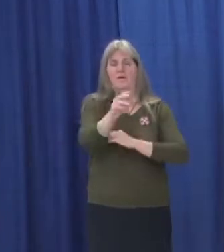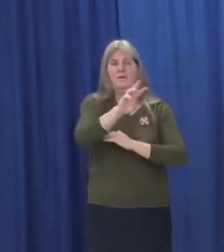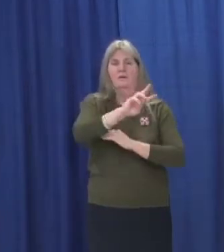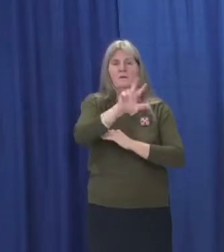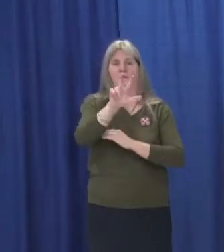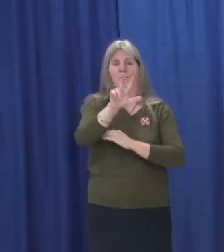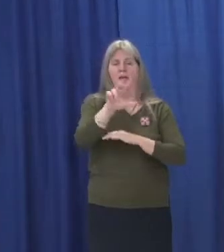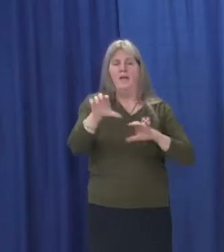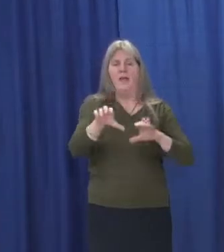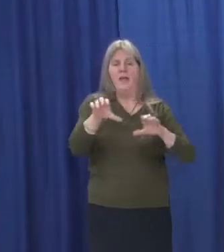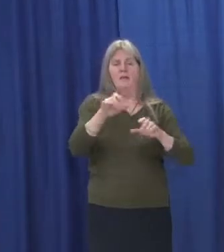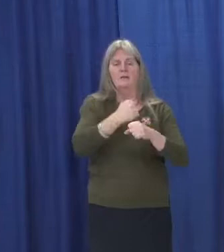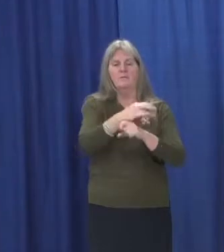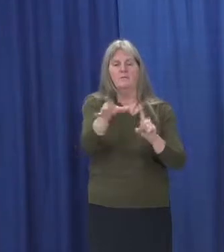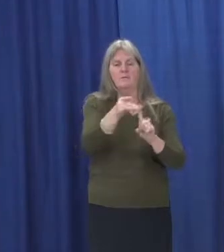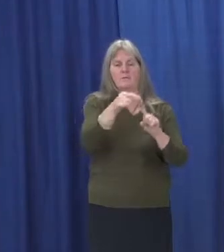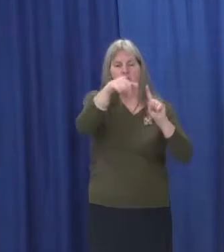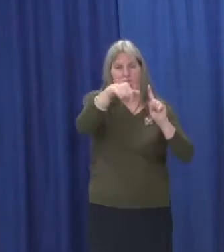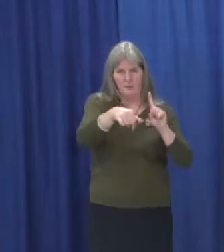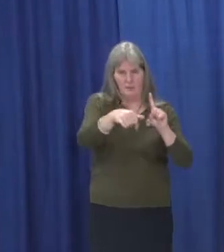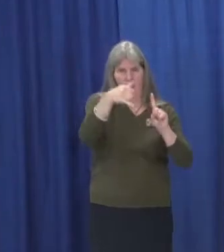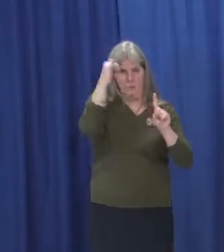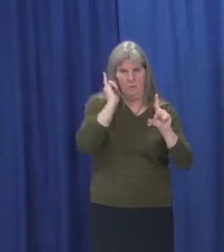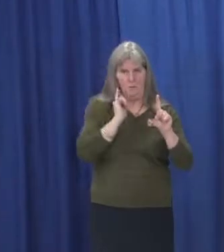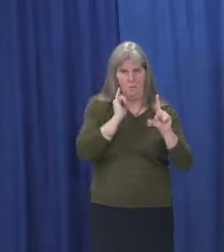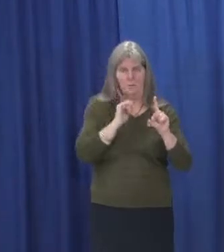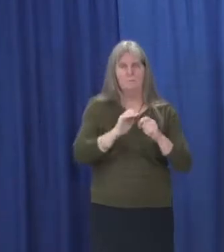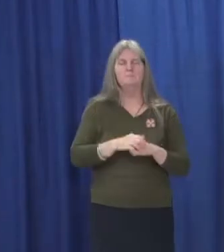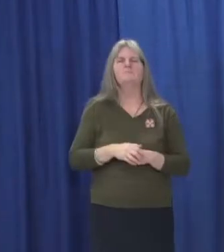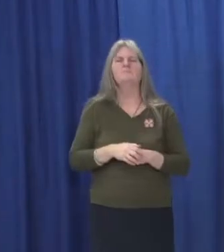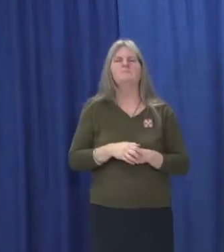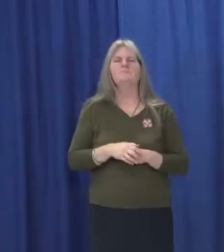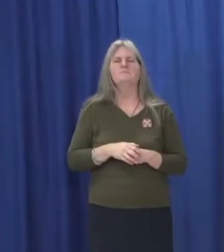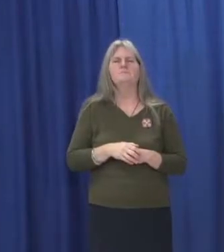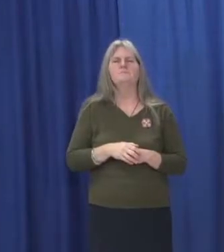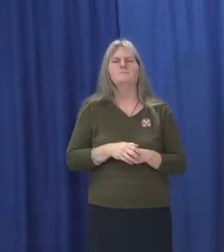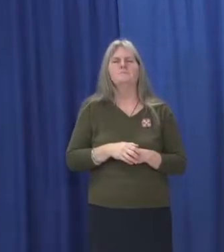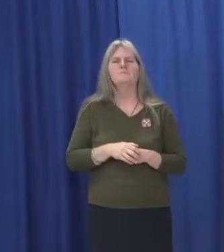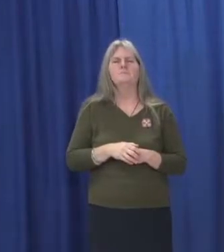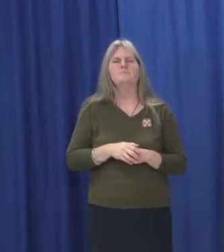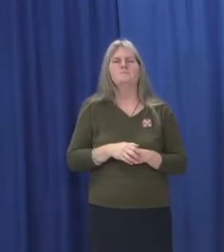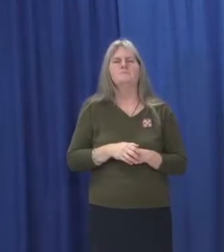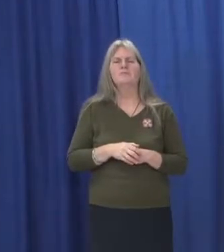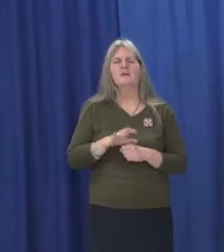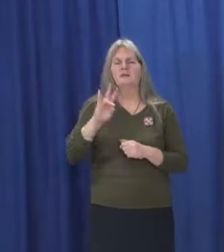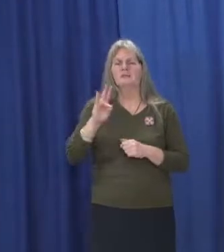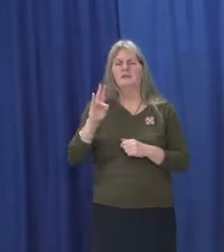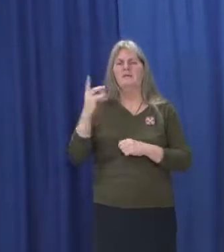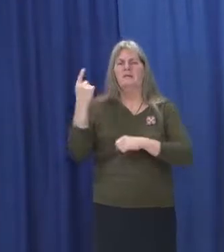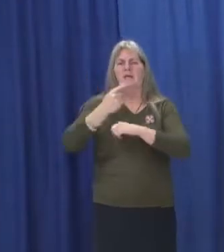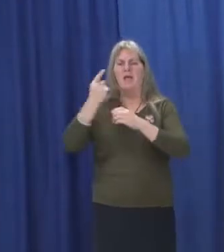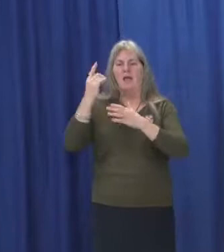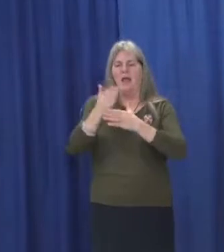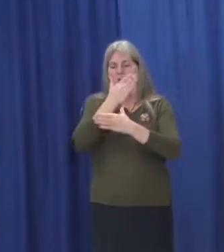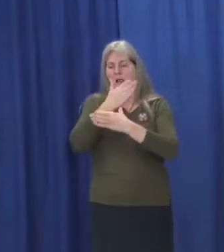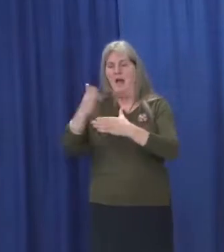63 active cases of COVID-19. The seven day average of new